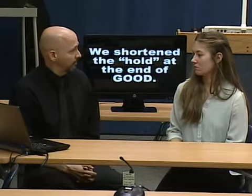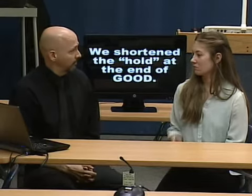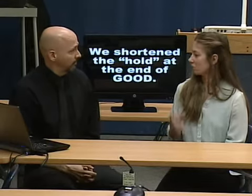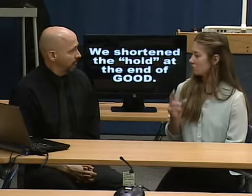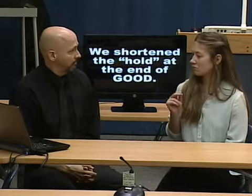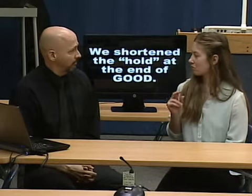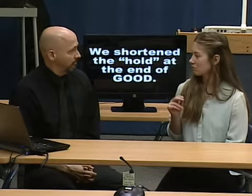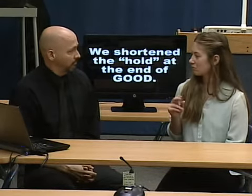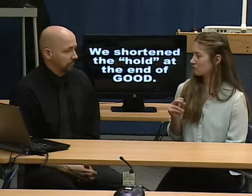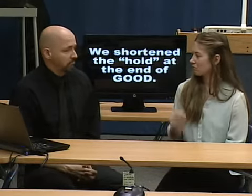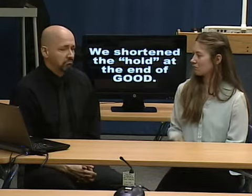No.